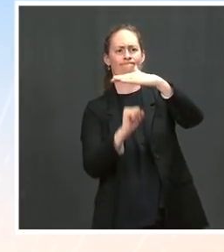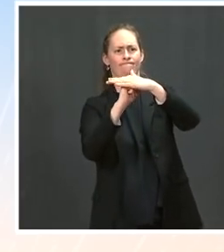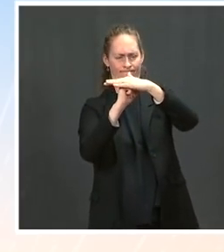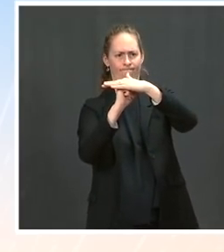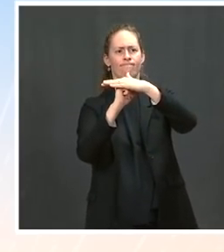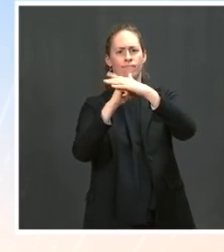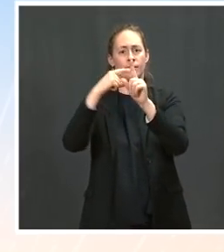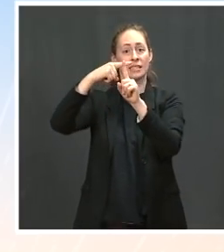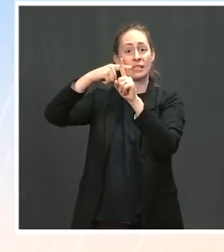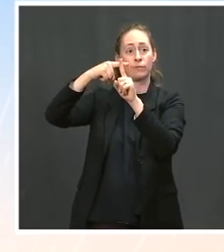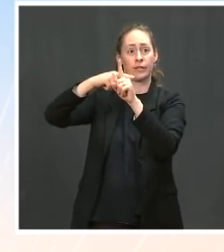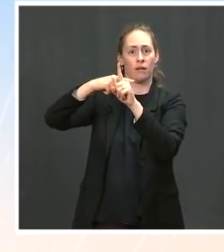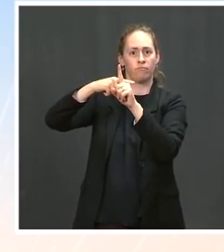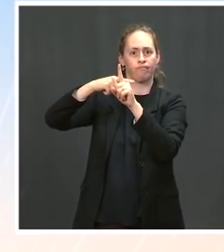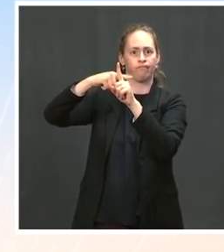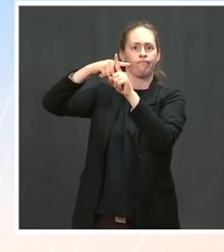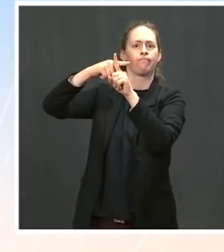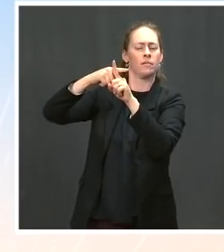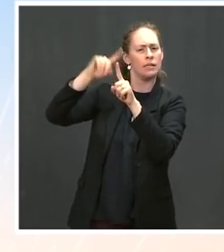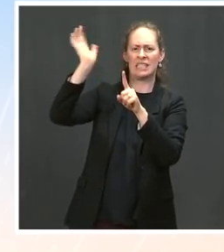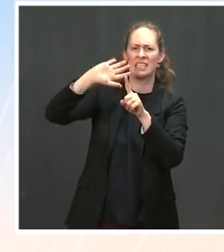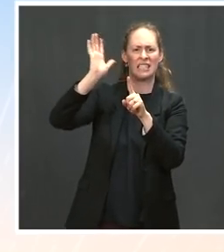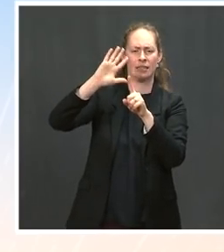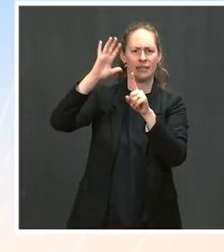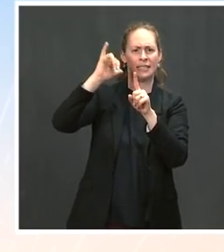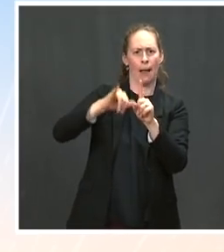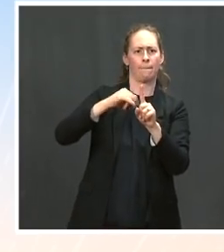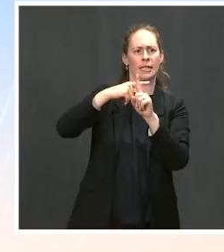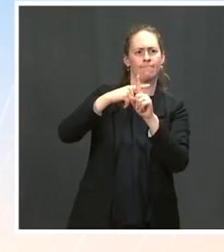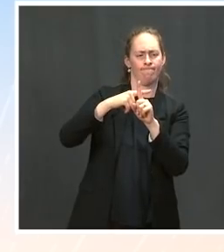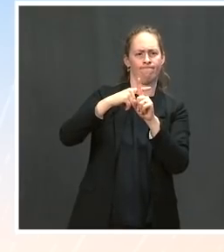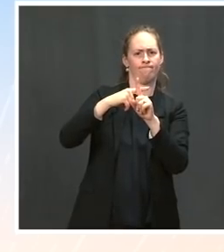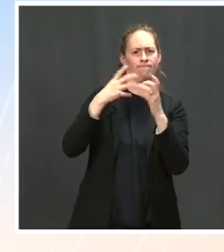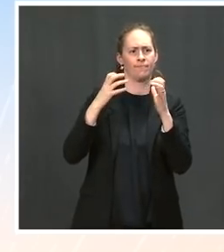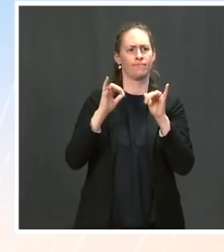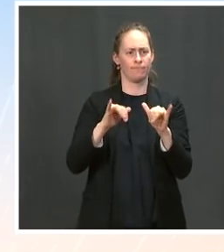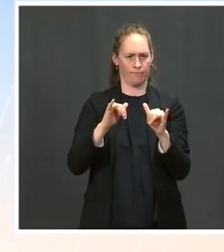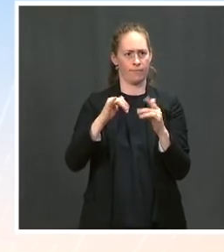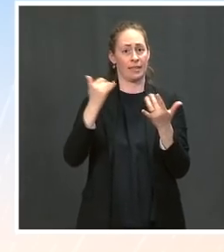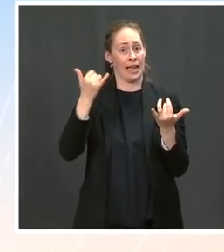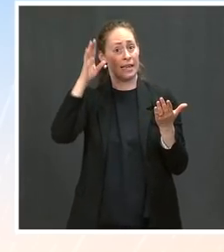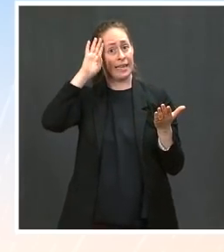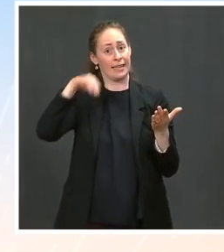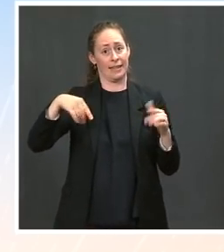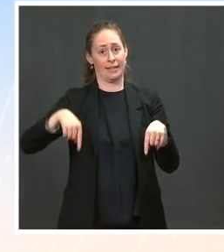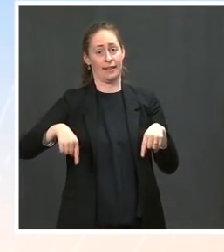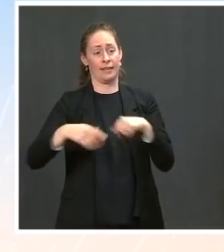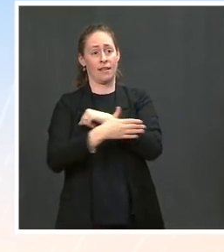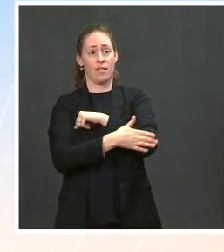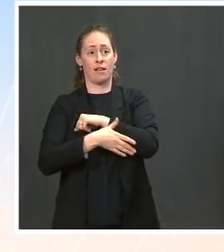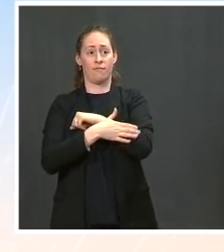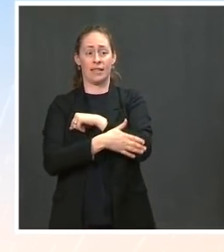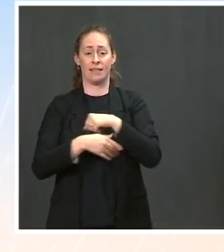And we know we have had some backstep on that, which the United States has been certainly a part of over the last couple of years. We have a role to play;